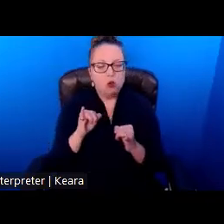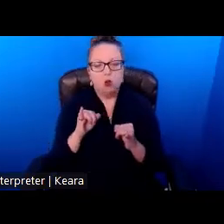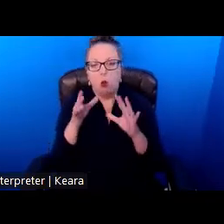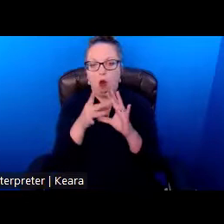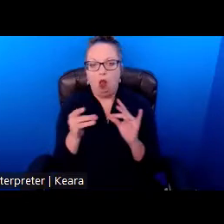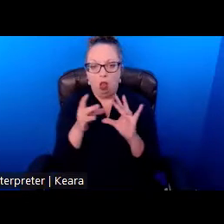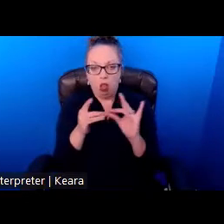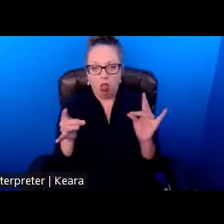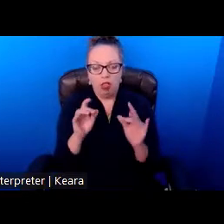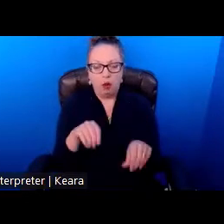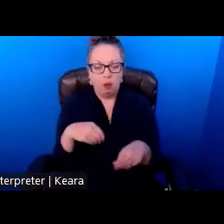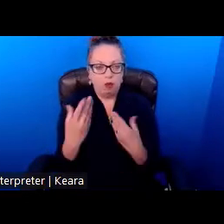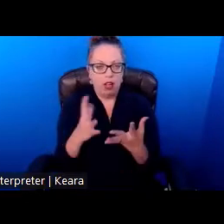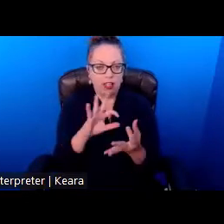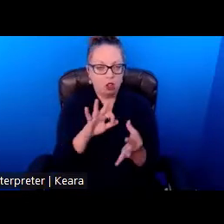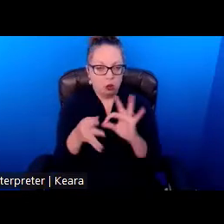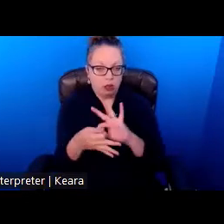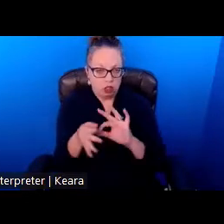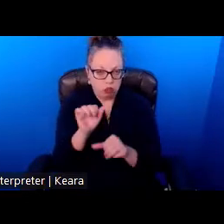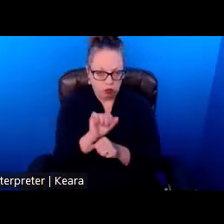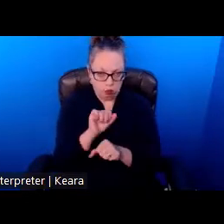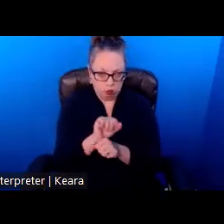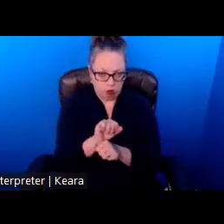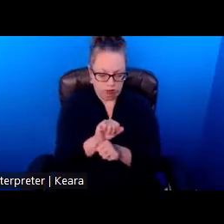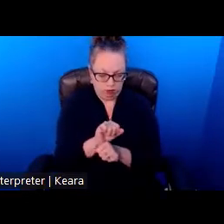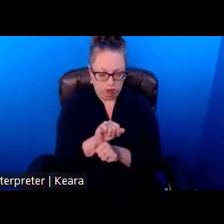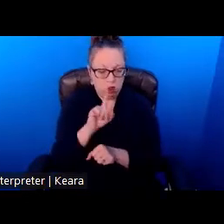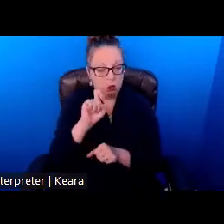Applicants should also be prepared to supply the following information about each work